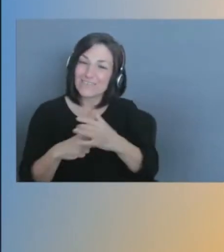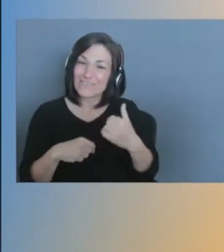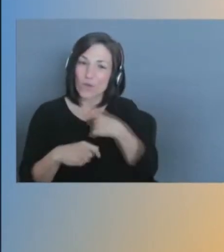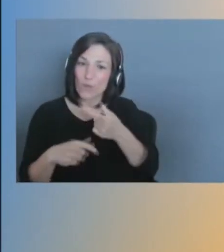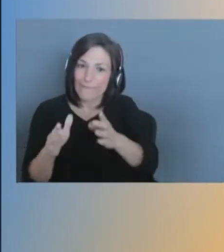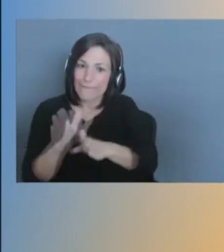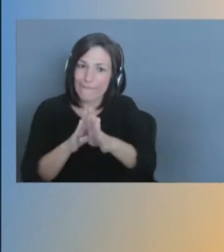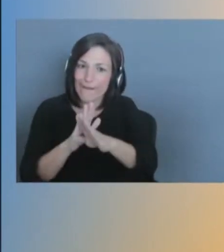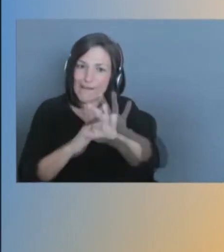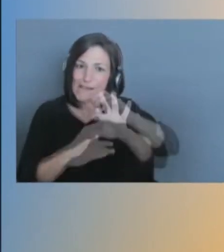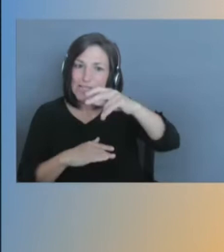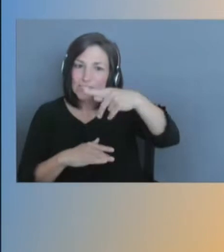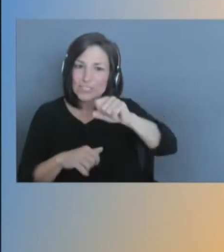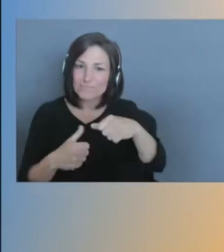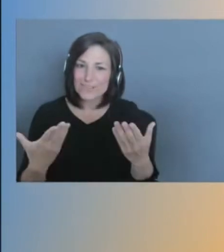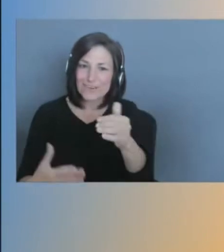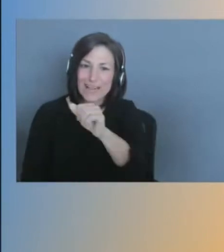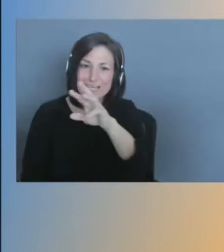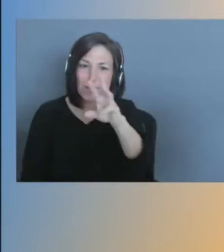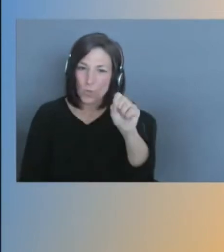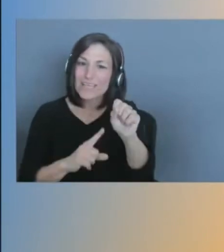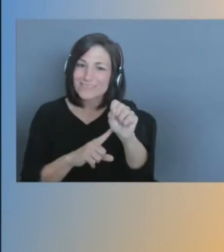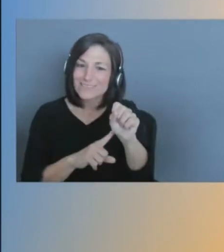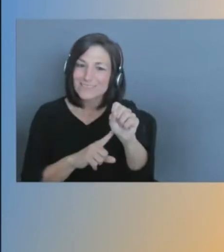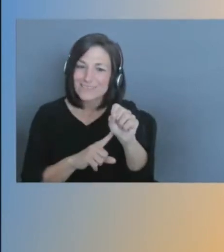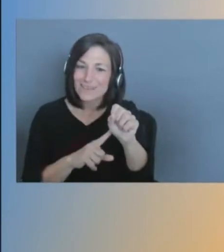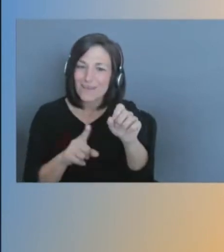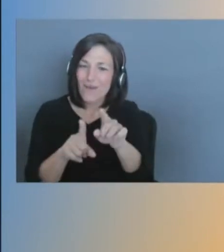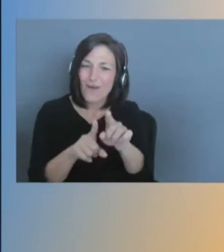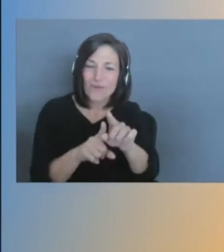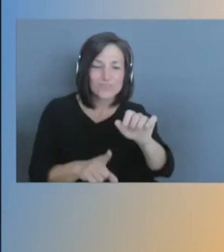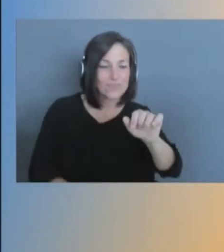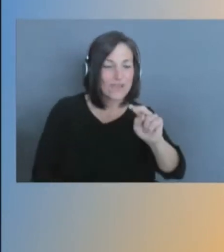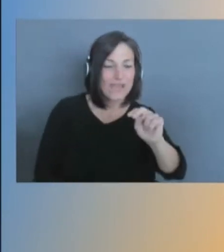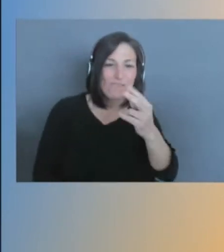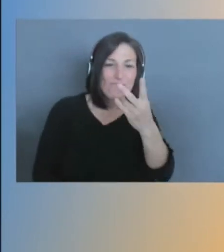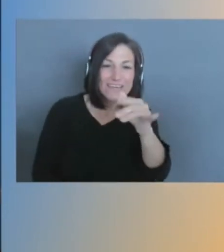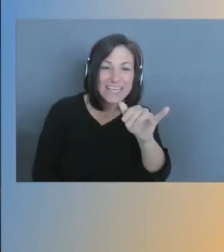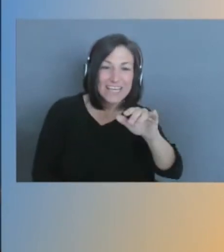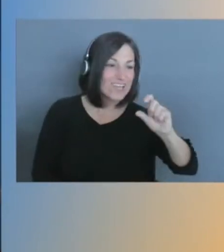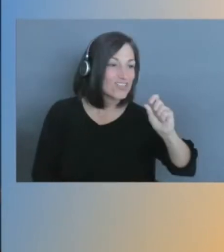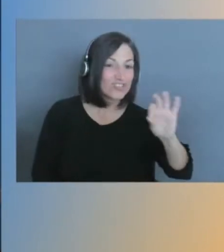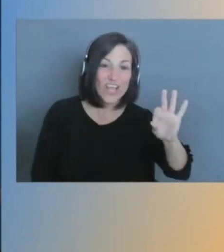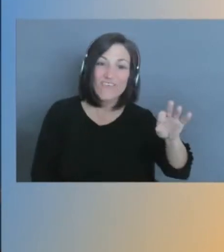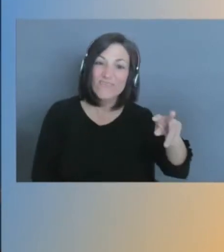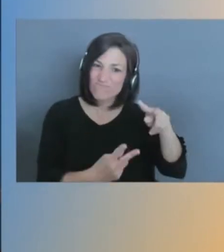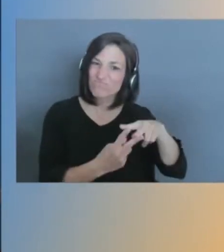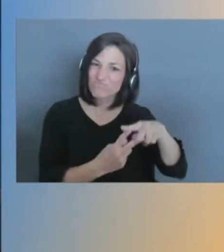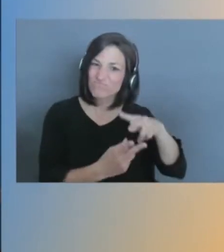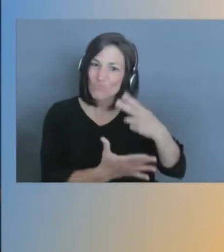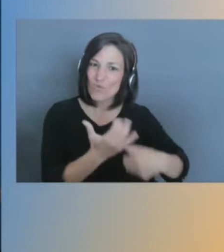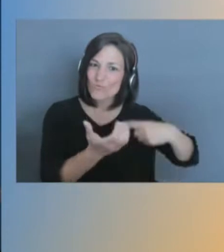Something that, well also Anthony and Jeff talked about this morning. It's just amazing what we've done over the past 10 years.